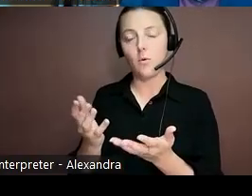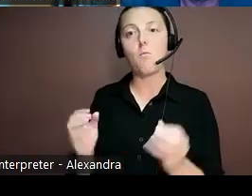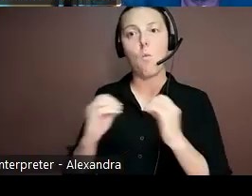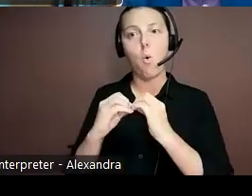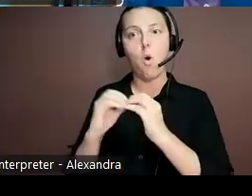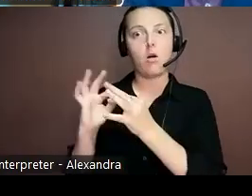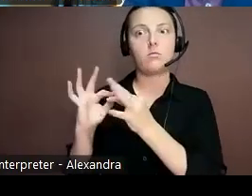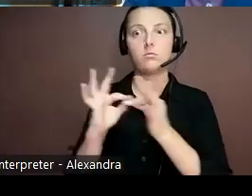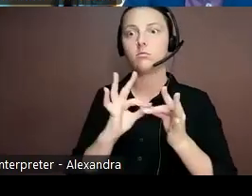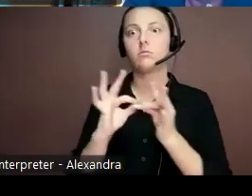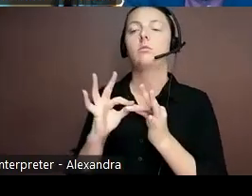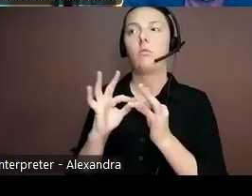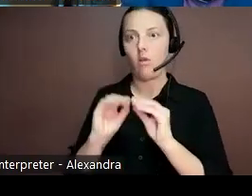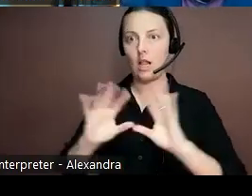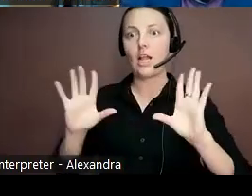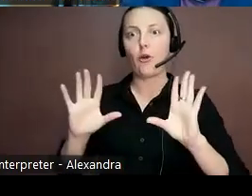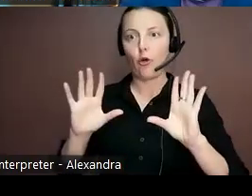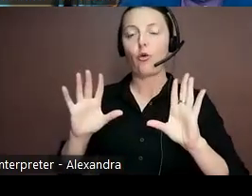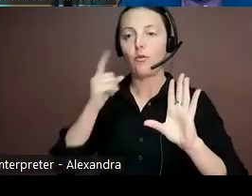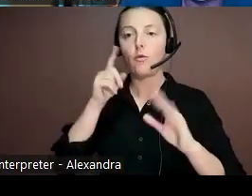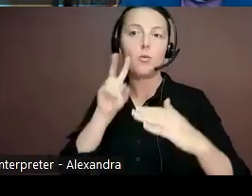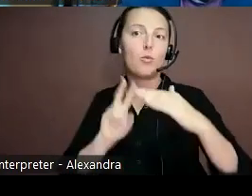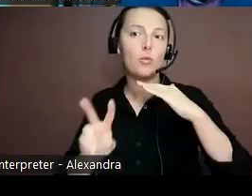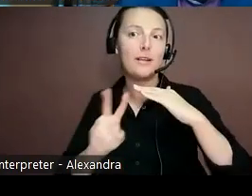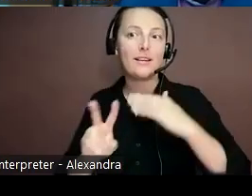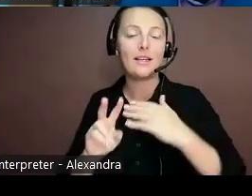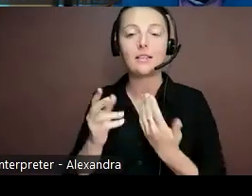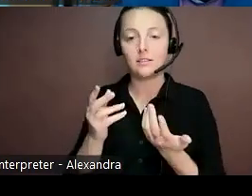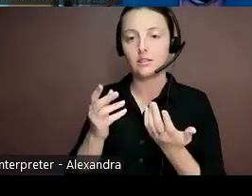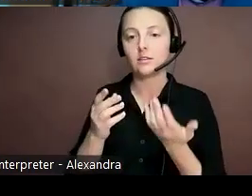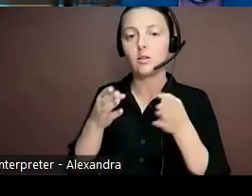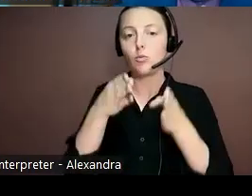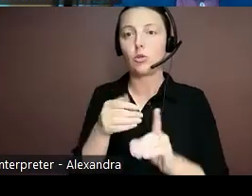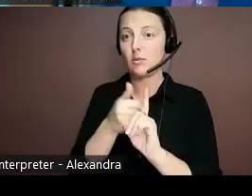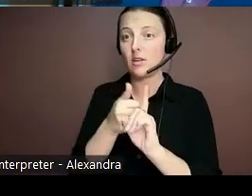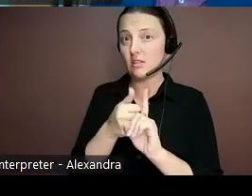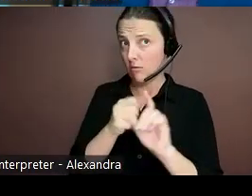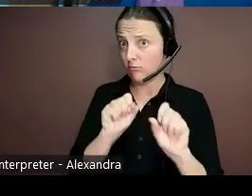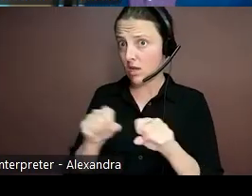in predicting or correlating with how likely someone is to engage in aggression. Um so like